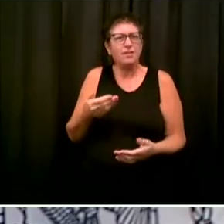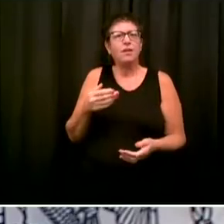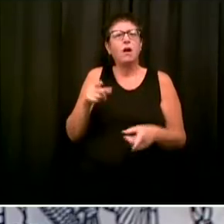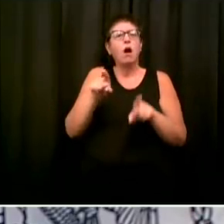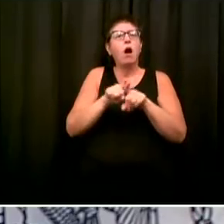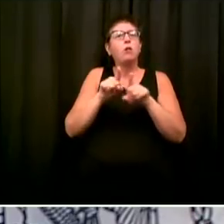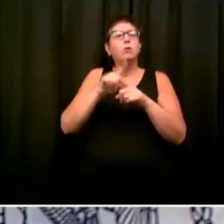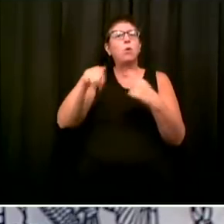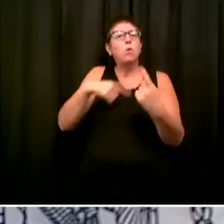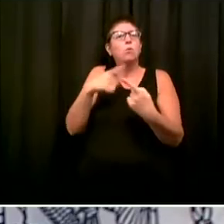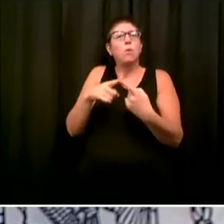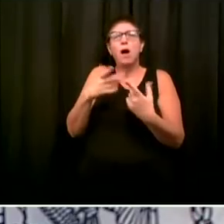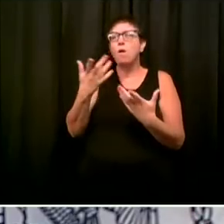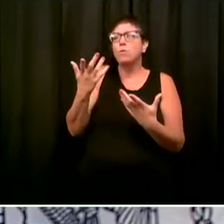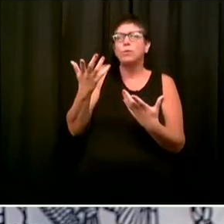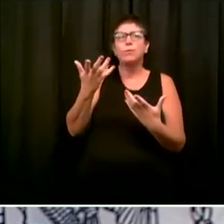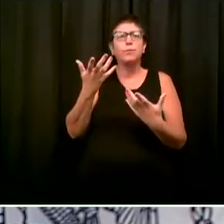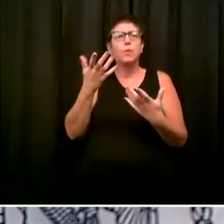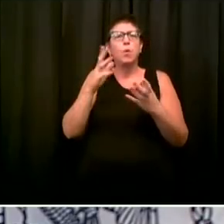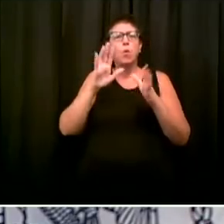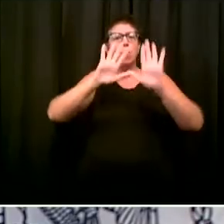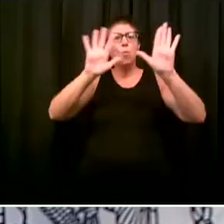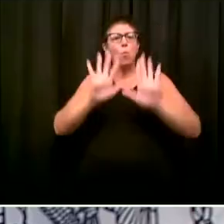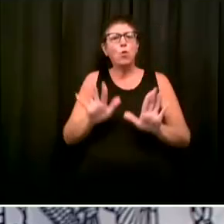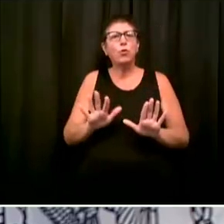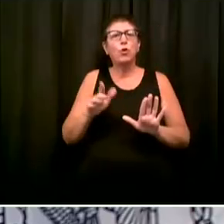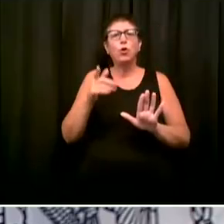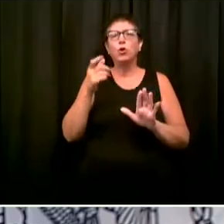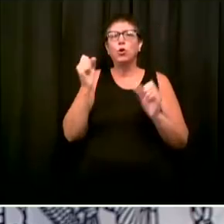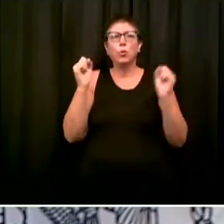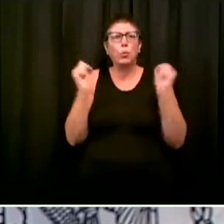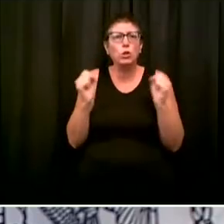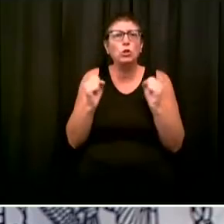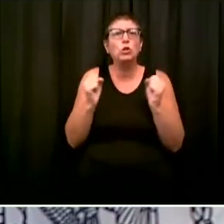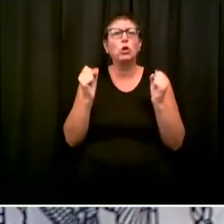DO THIS MORE COMPREHENSIVE INSPECTION OF NTVEILIOATN YSSTAE APENHIGETS COLD